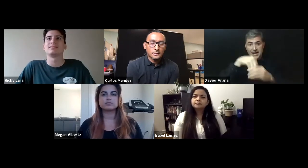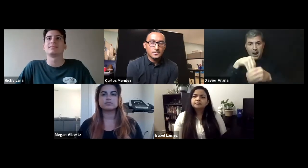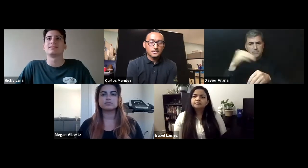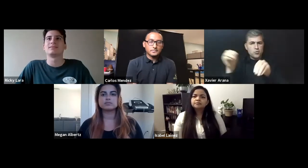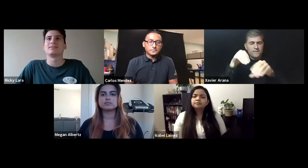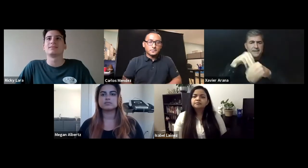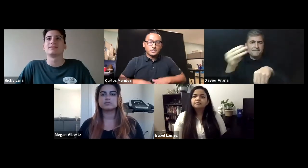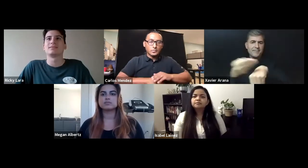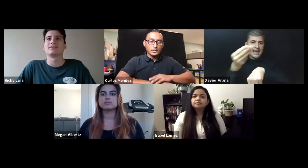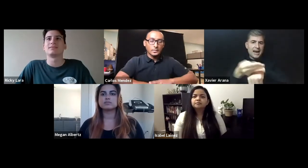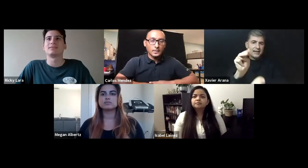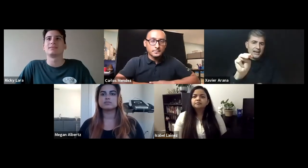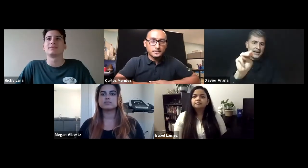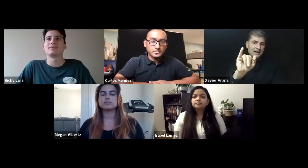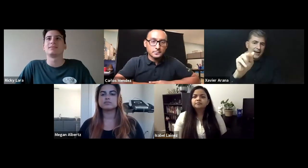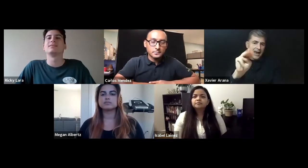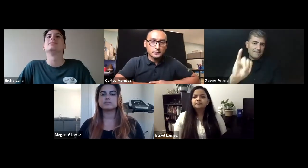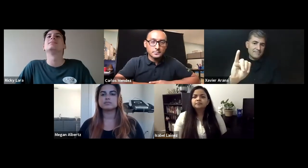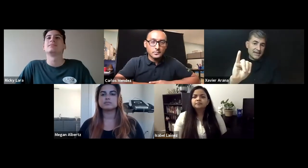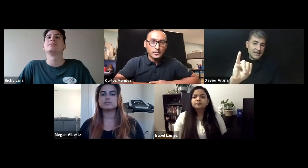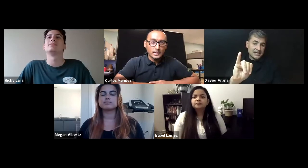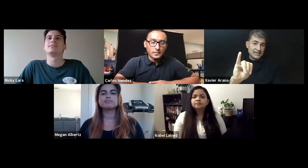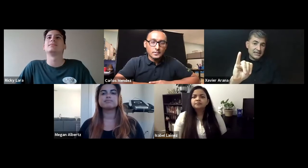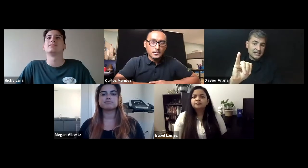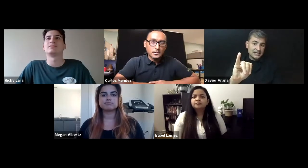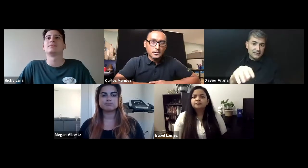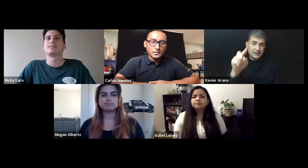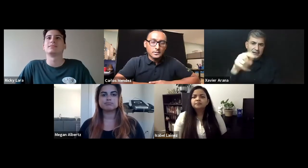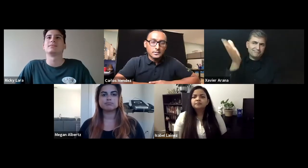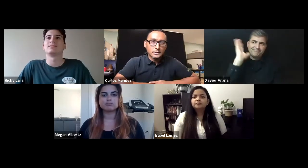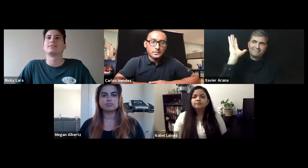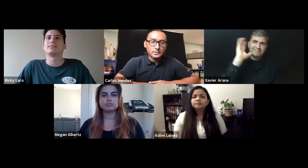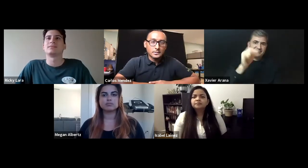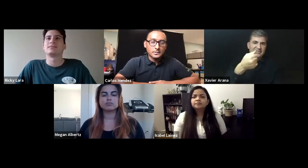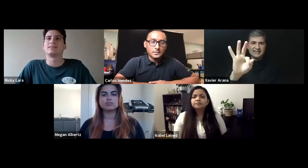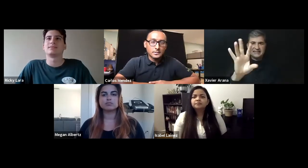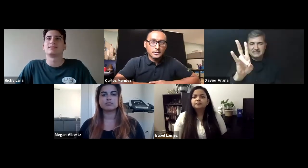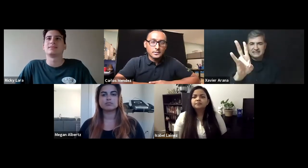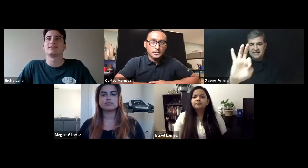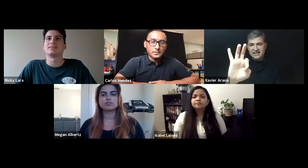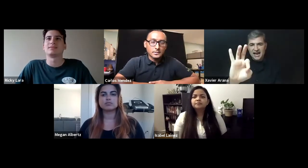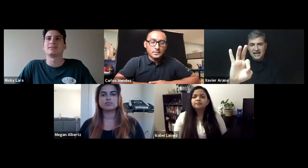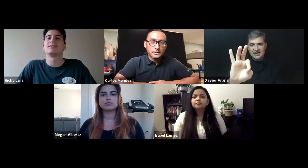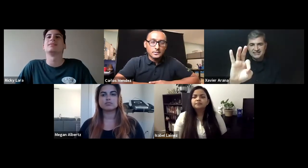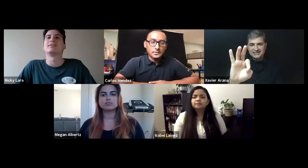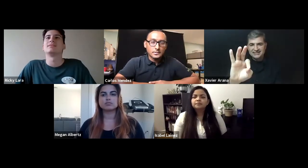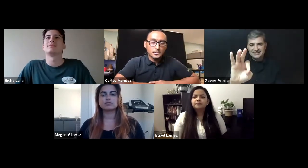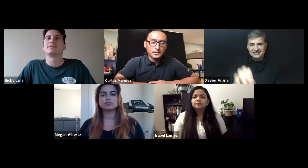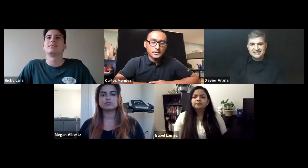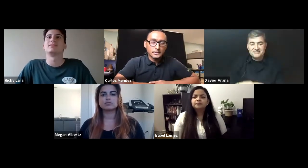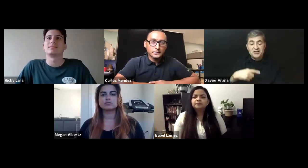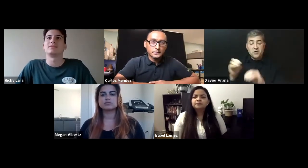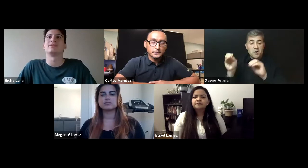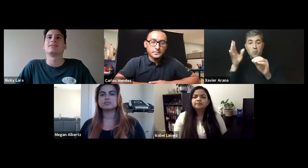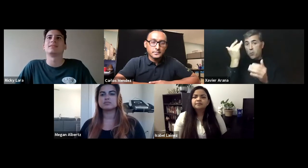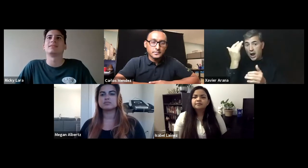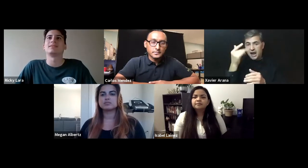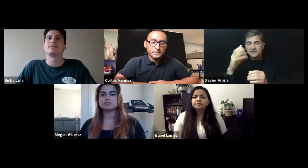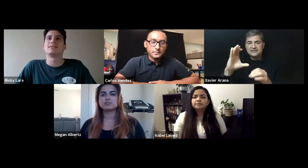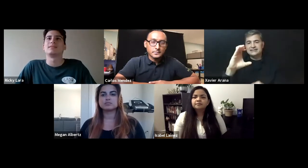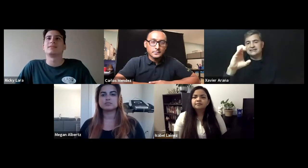I moved to the United States, to Miami, back in 1979.